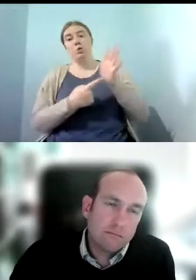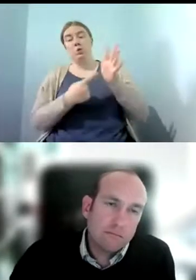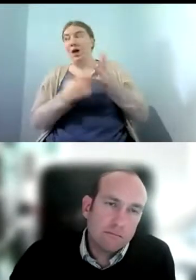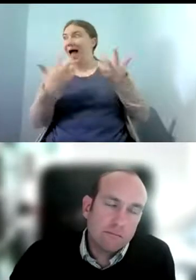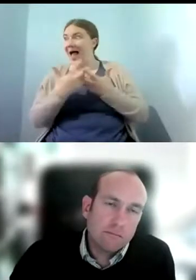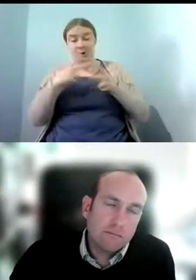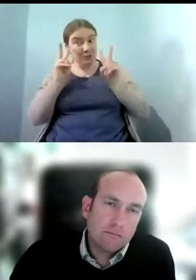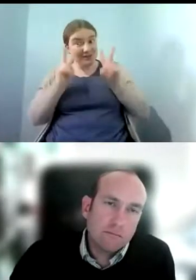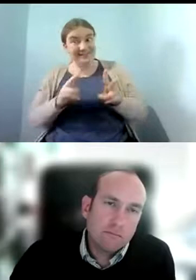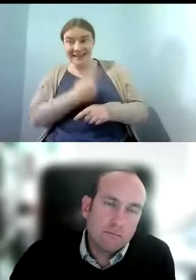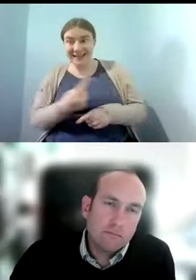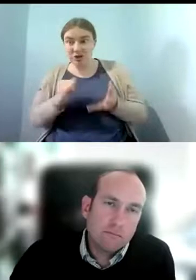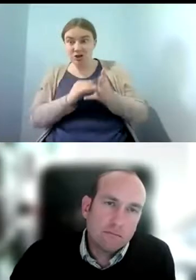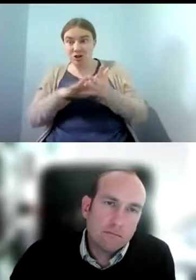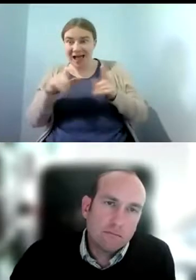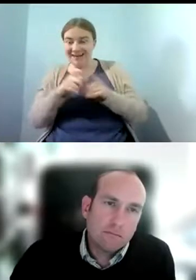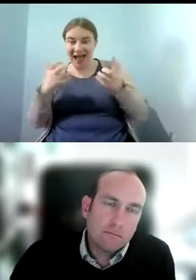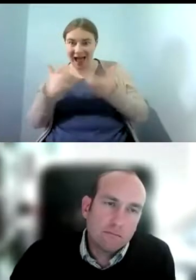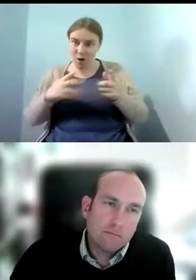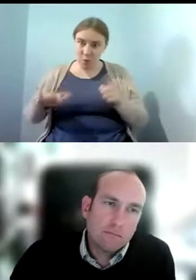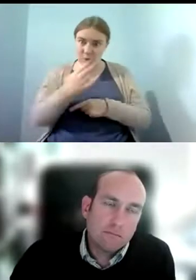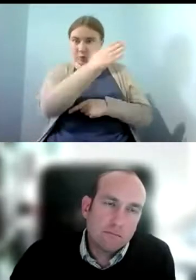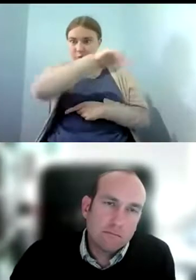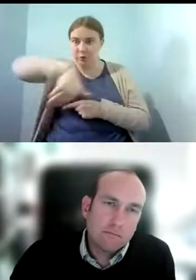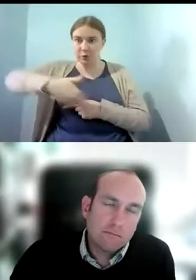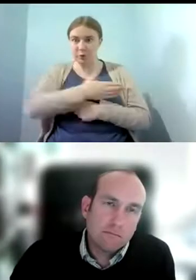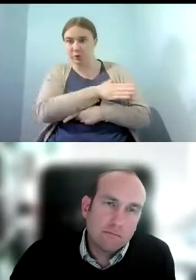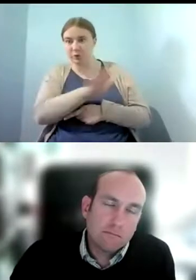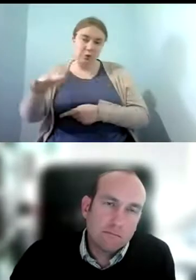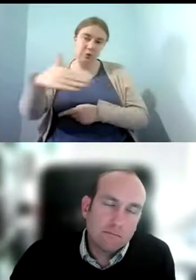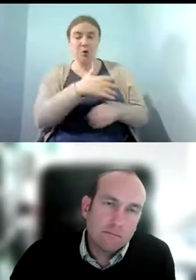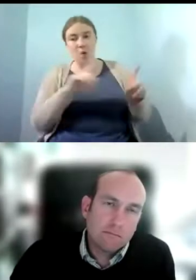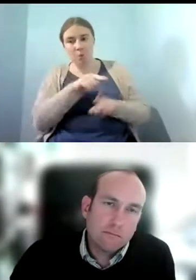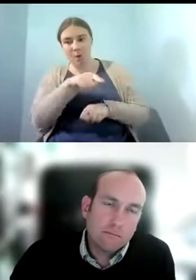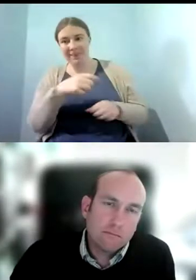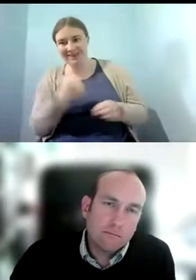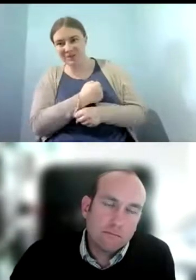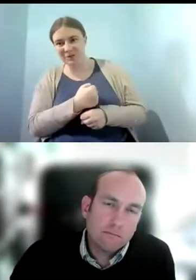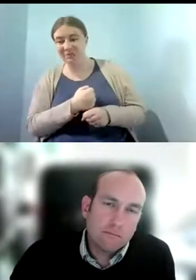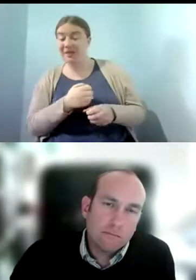the shad do move up and down and how they approach barriers and how it causes delays and problems and